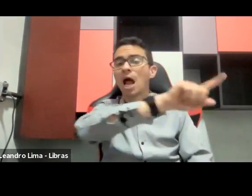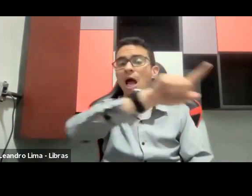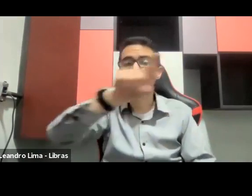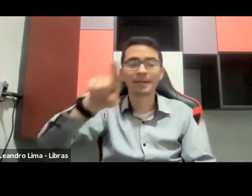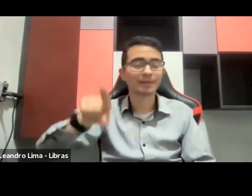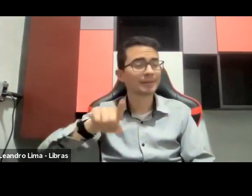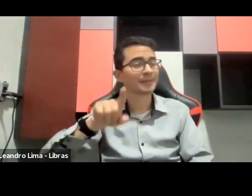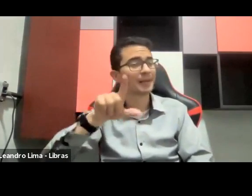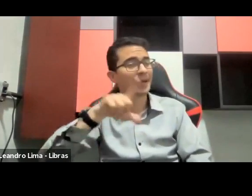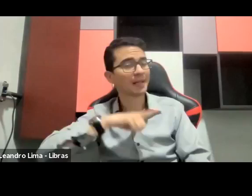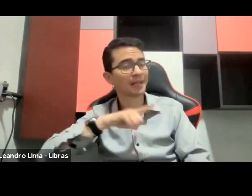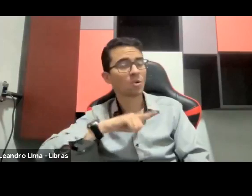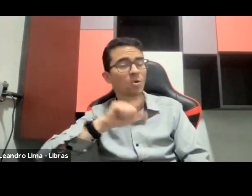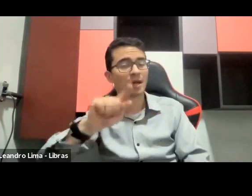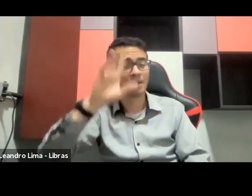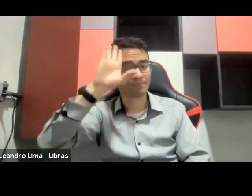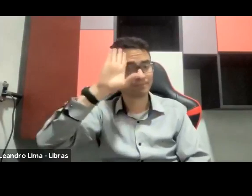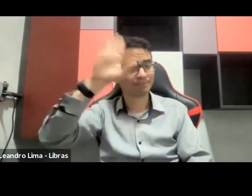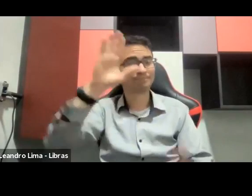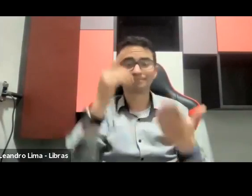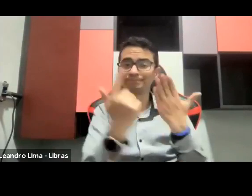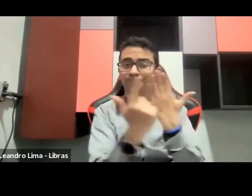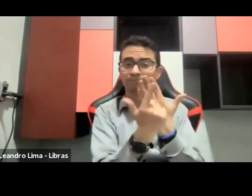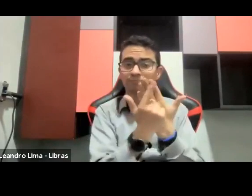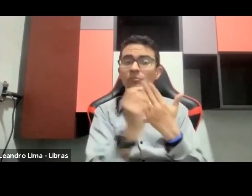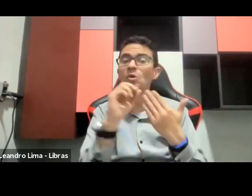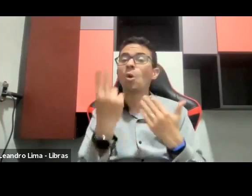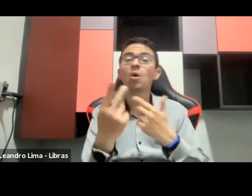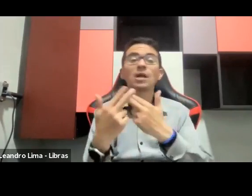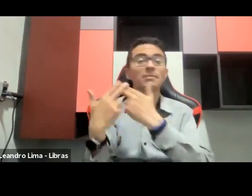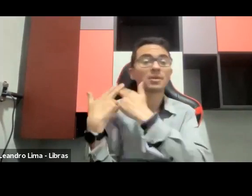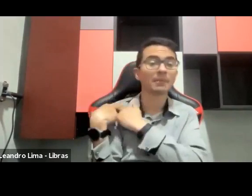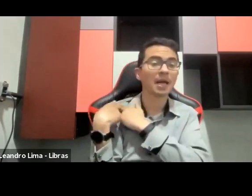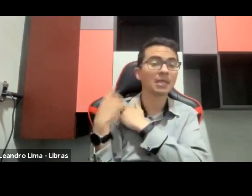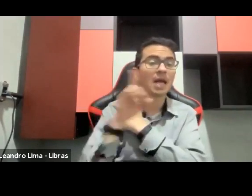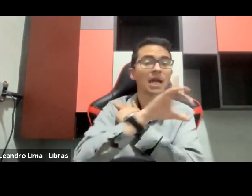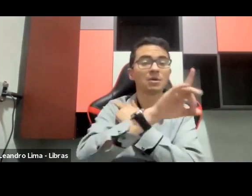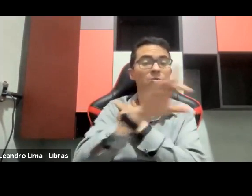activate. tivate i take an example